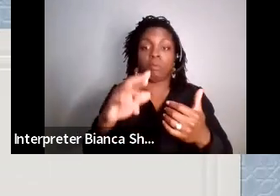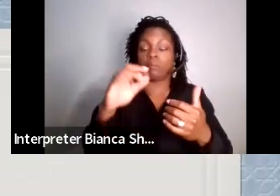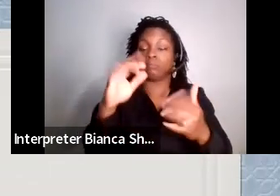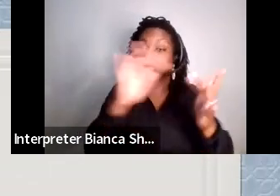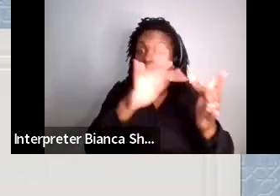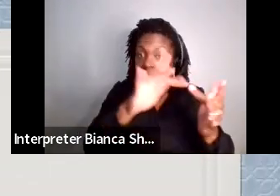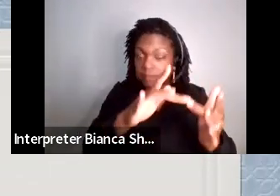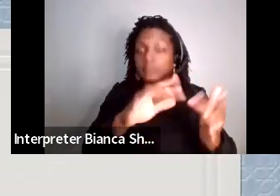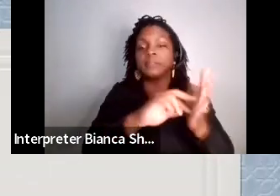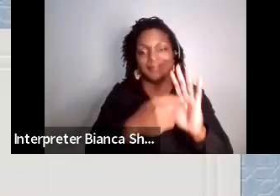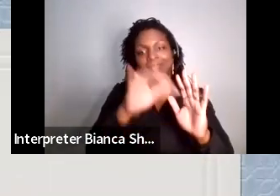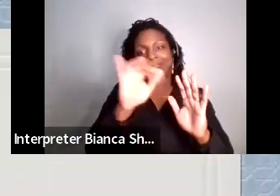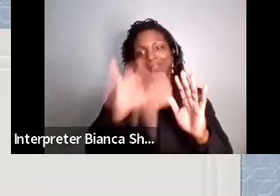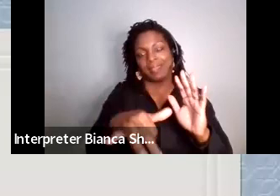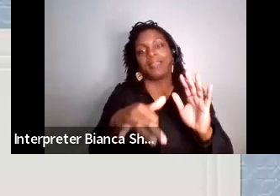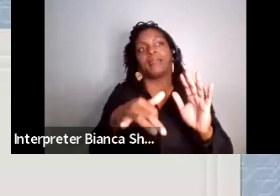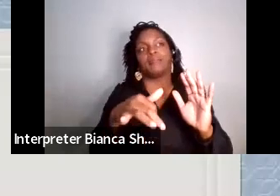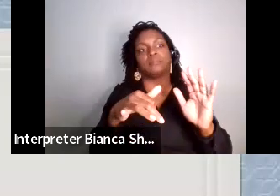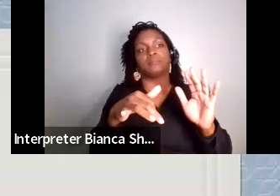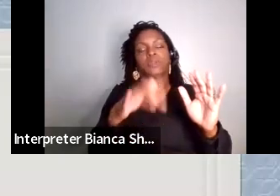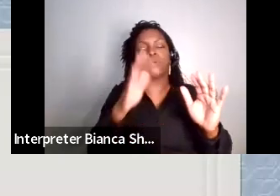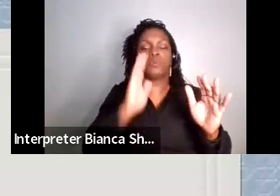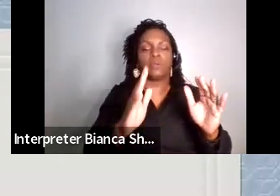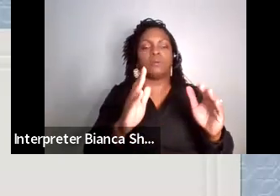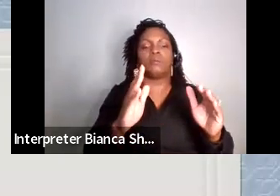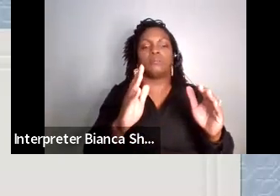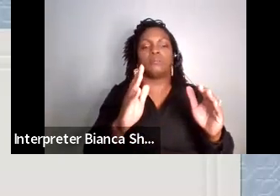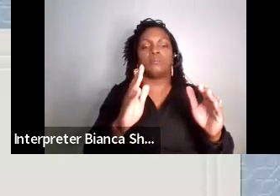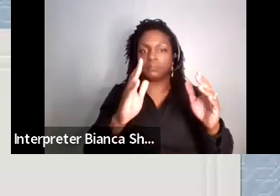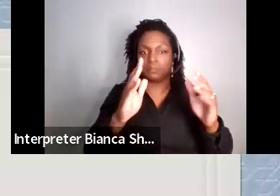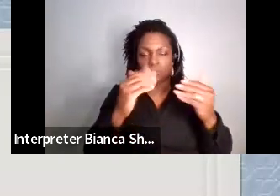Again. Program coordinator will contact both parties again to kind of do.